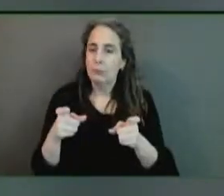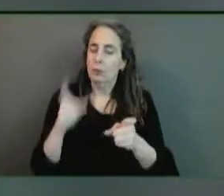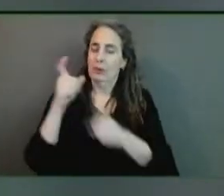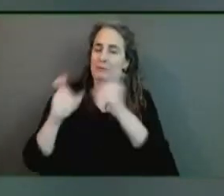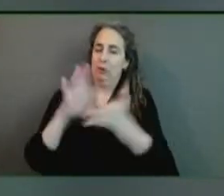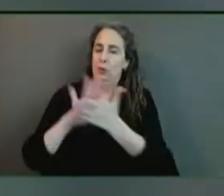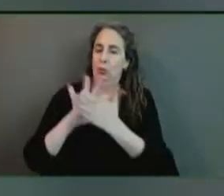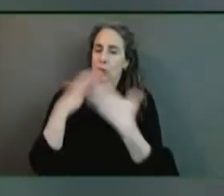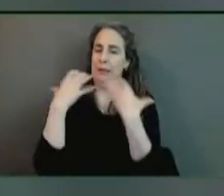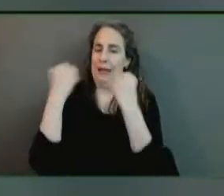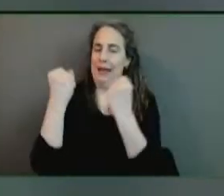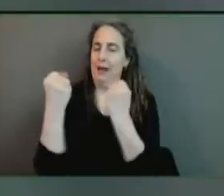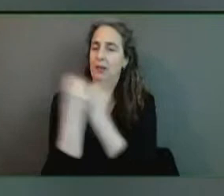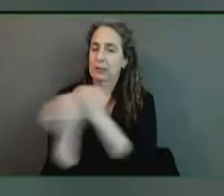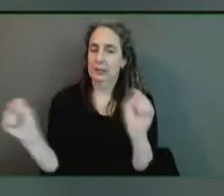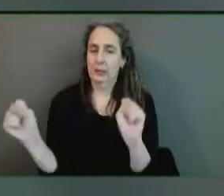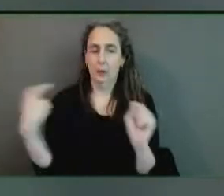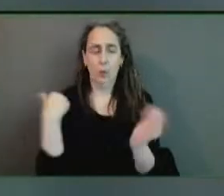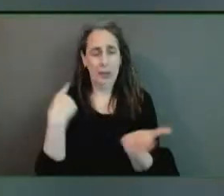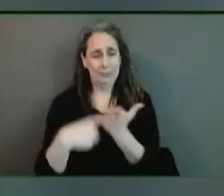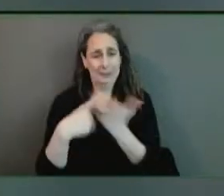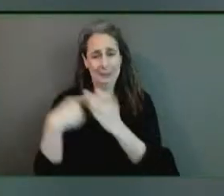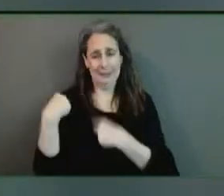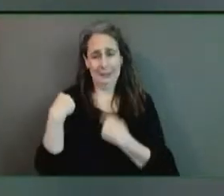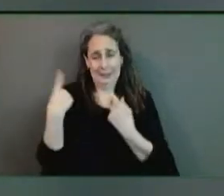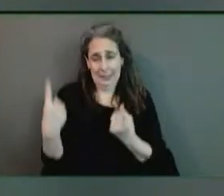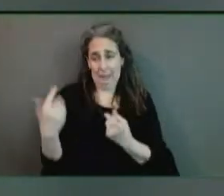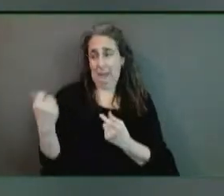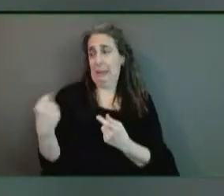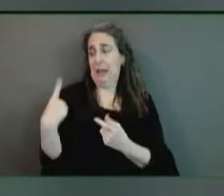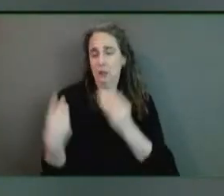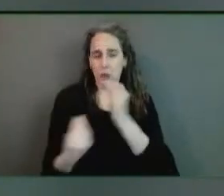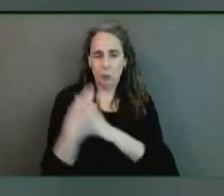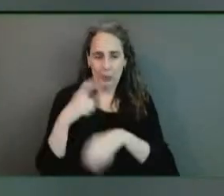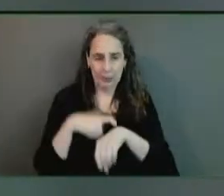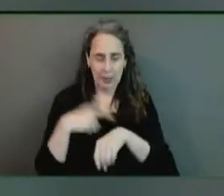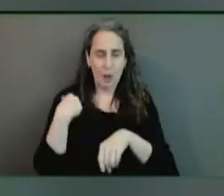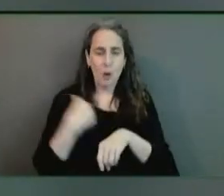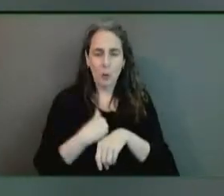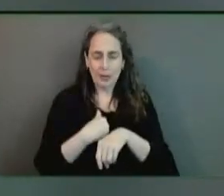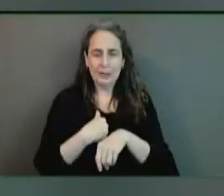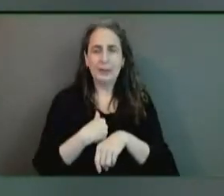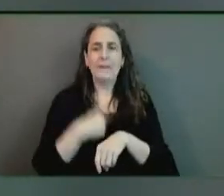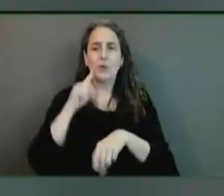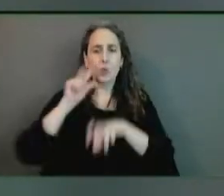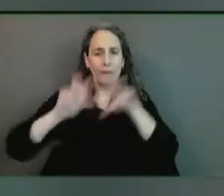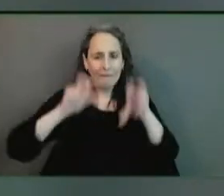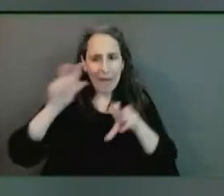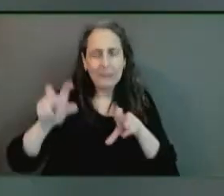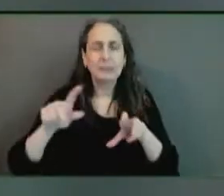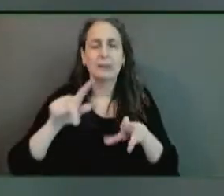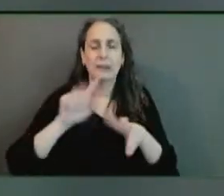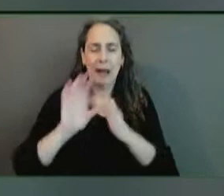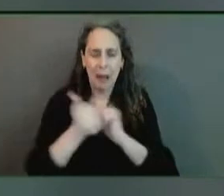place to contribute to schools, health and safety. We have been discussing them since the spring